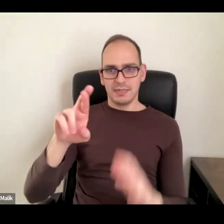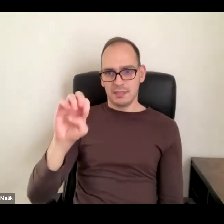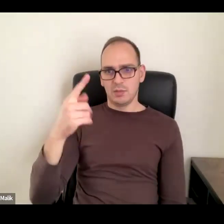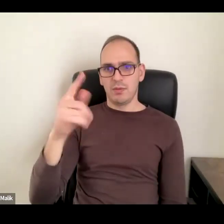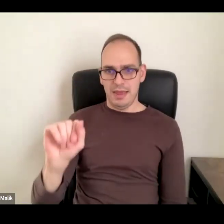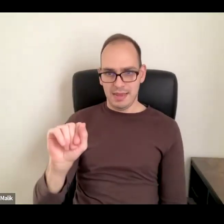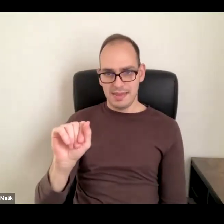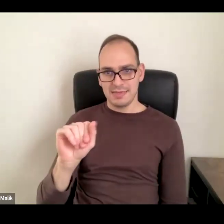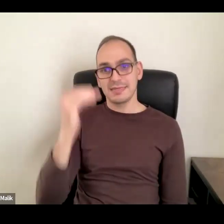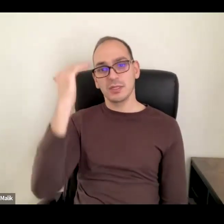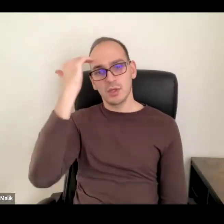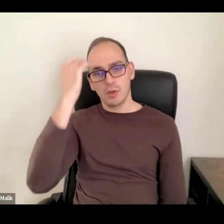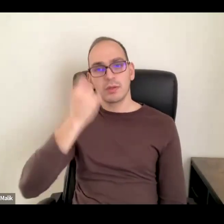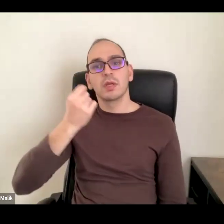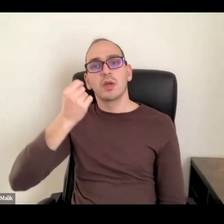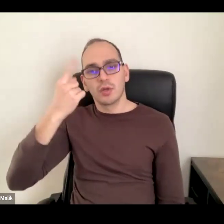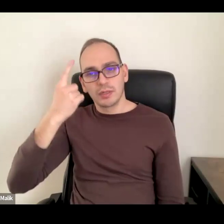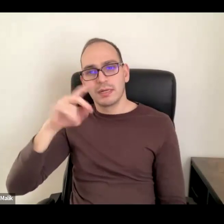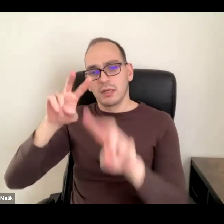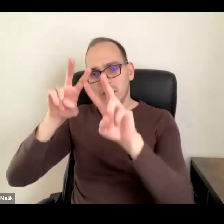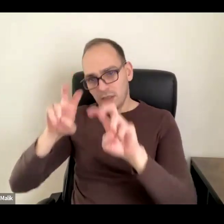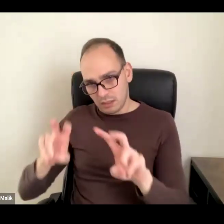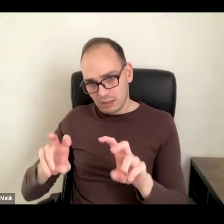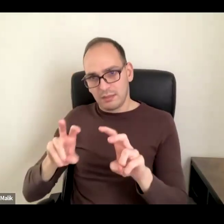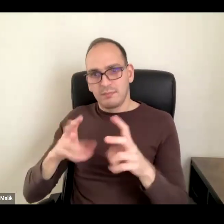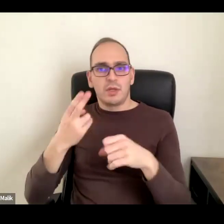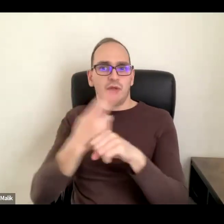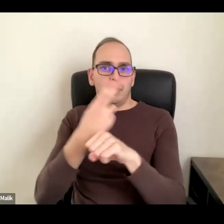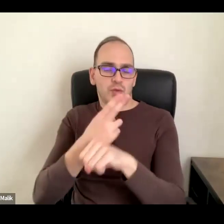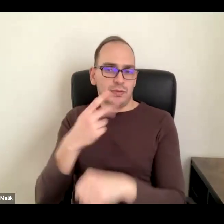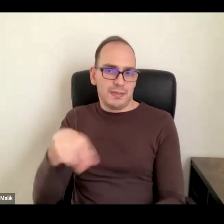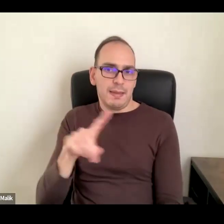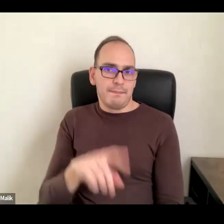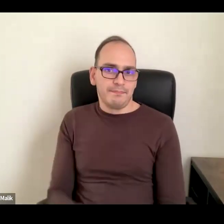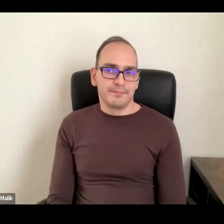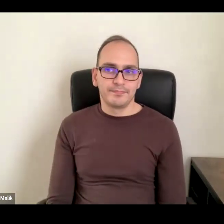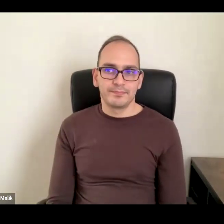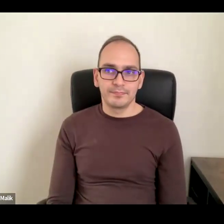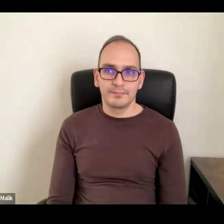get to know them, get to understand them, and get to be able to use them. There are certainly